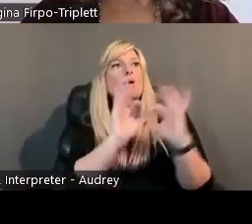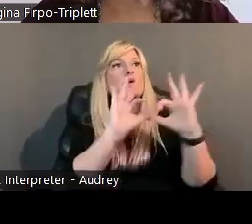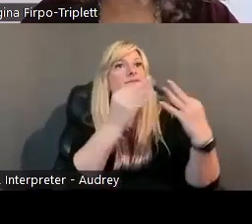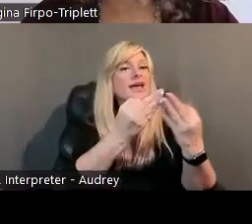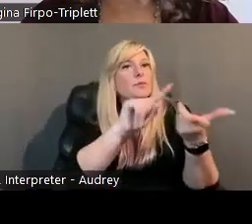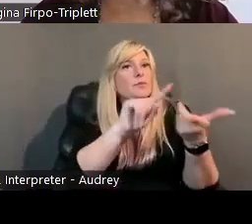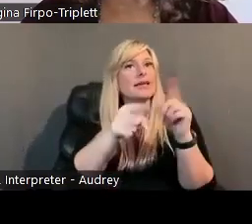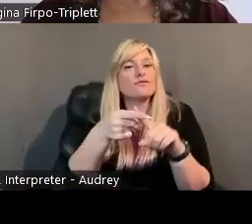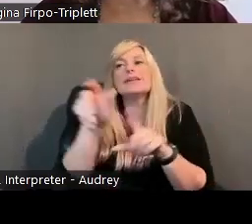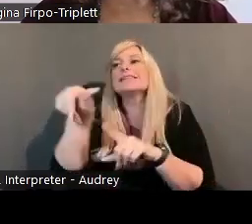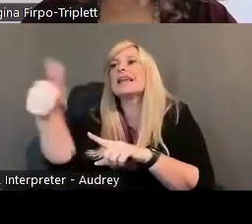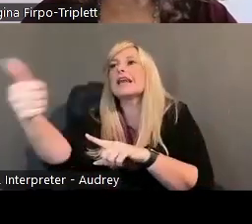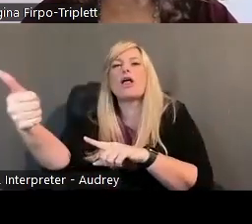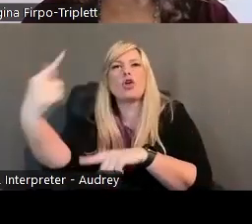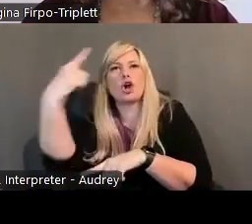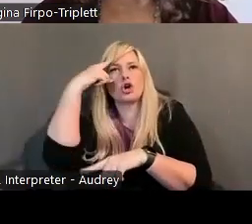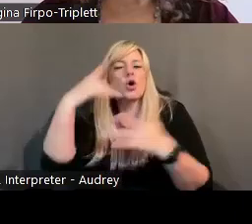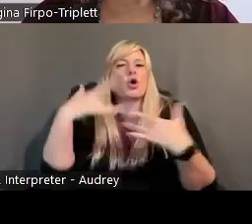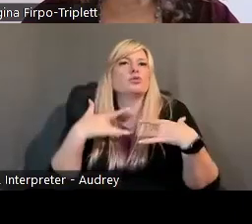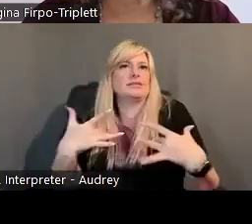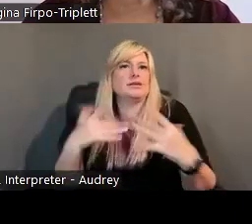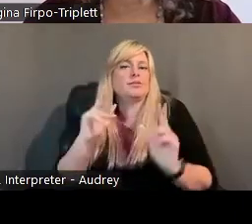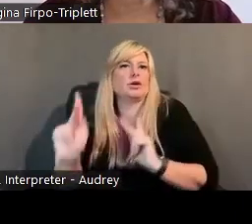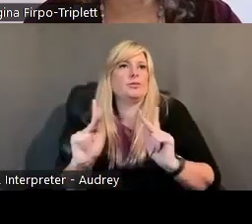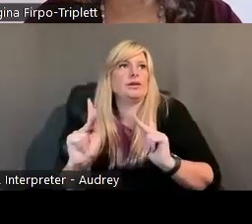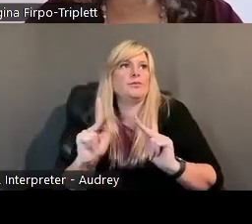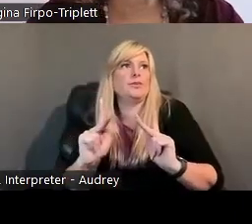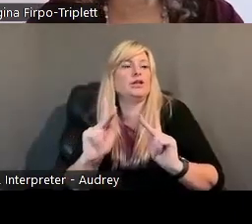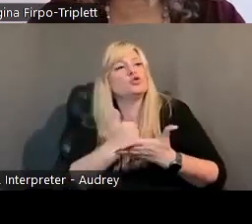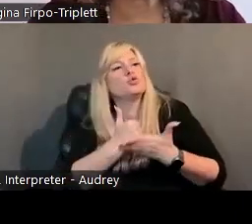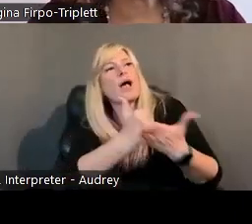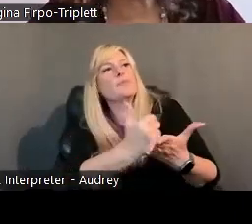folks in their lives that share skills for better understanding and communicating with